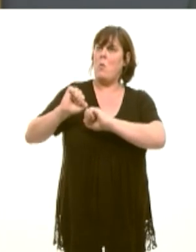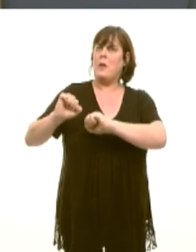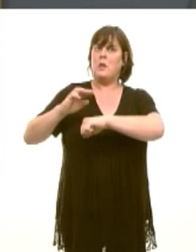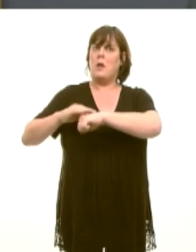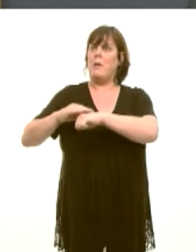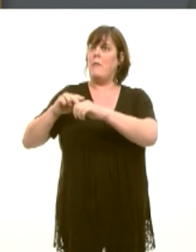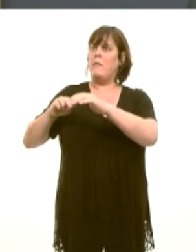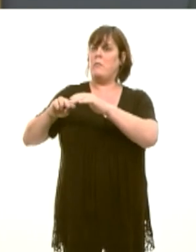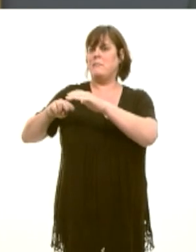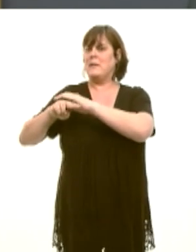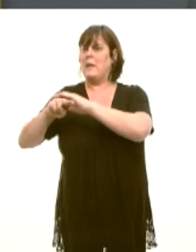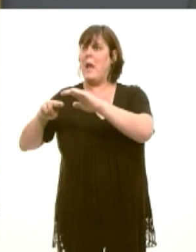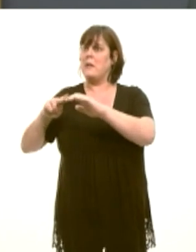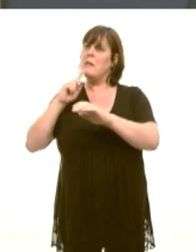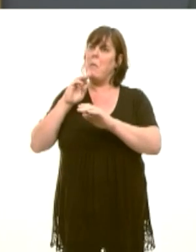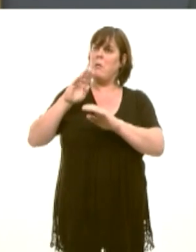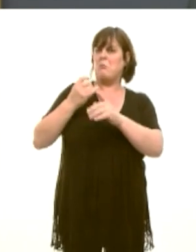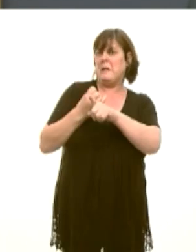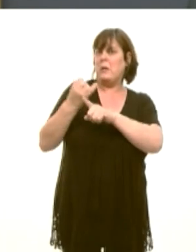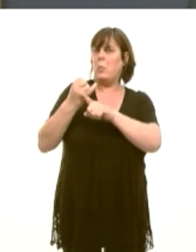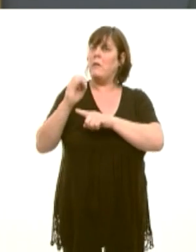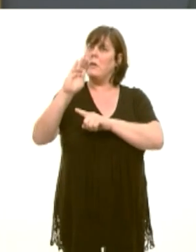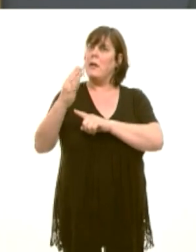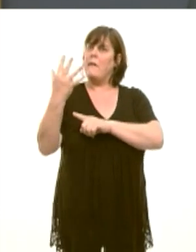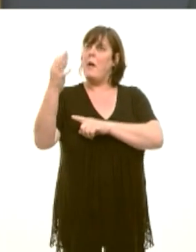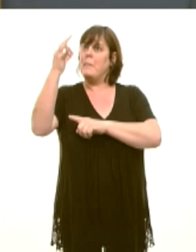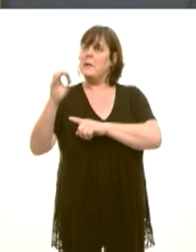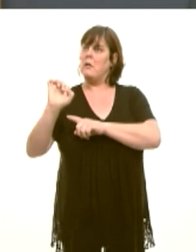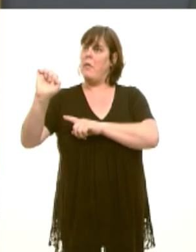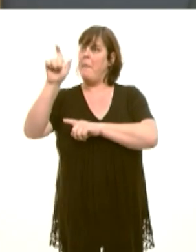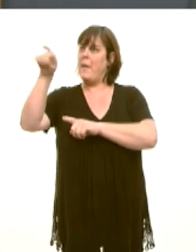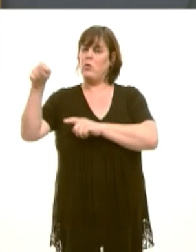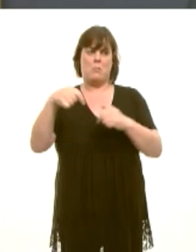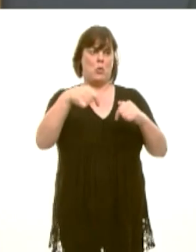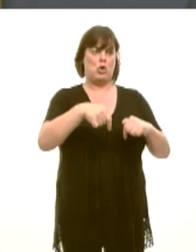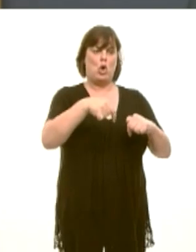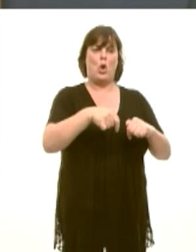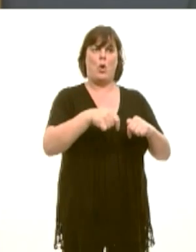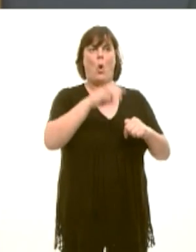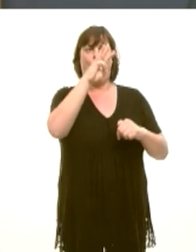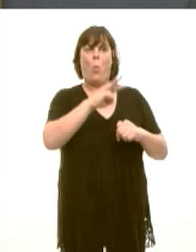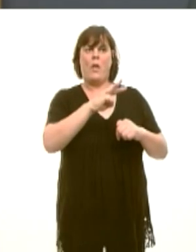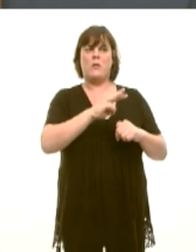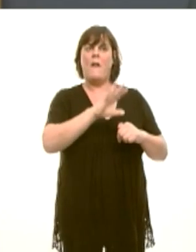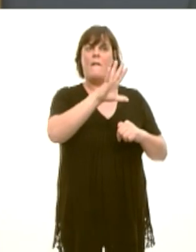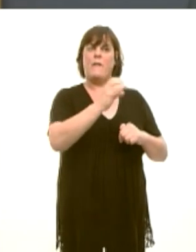for over 95% of their patients, while Wales manages to provide MRI scans for only 56%